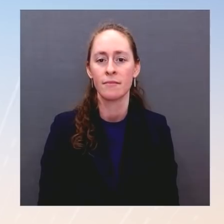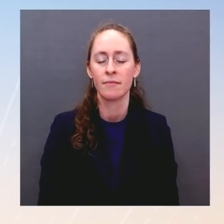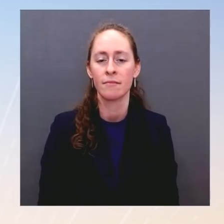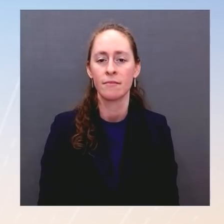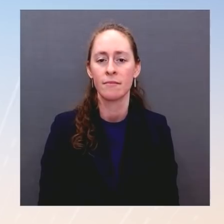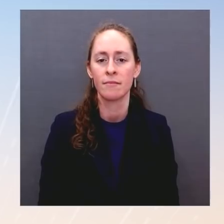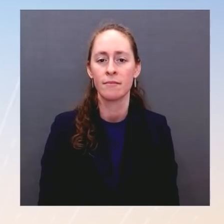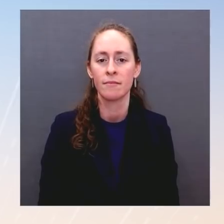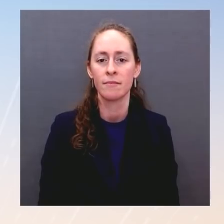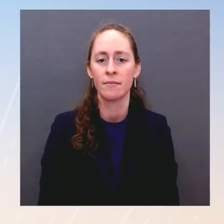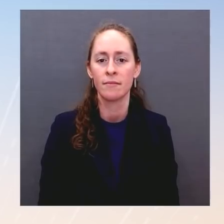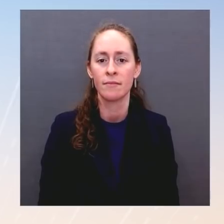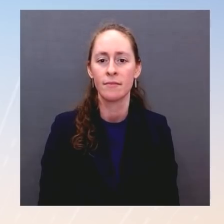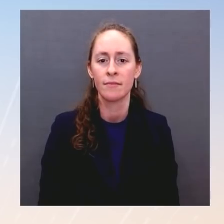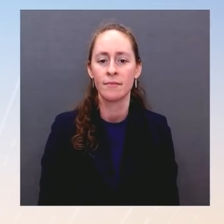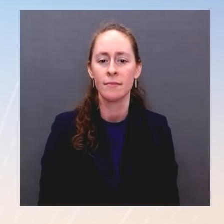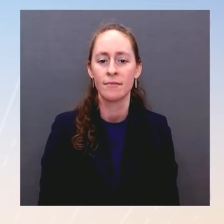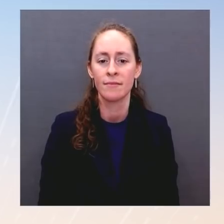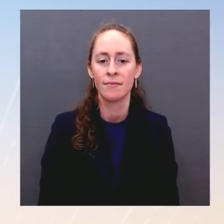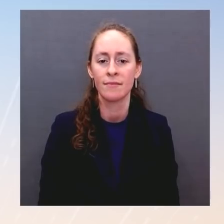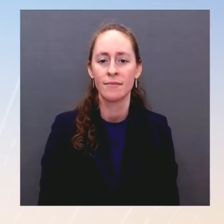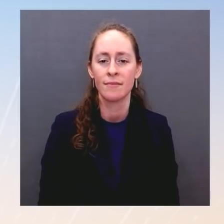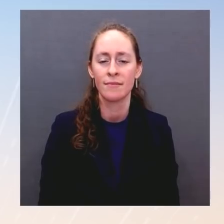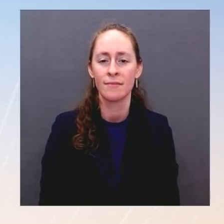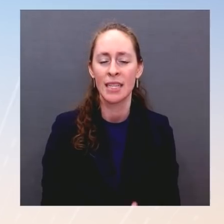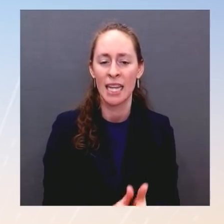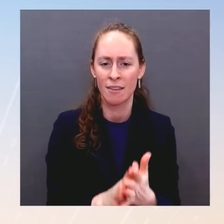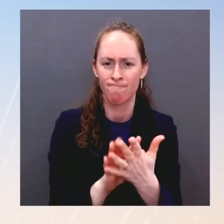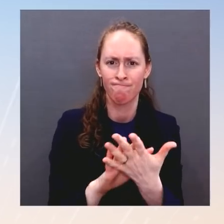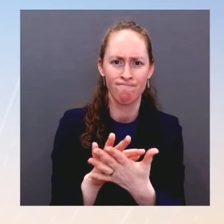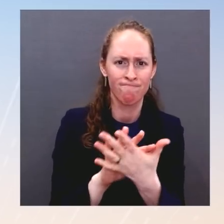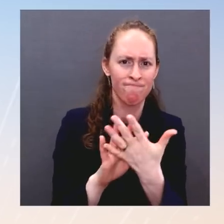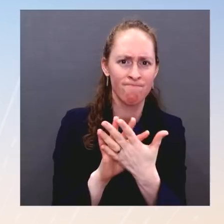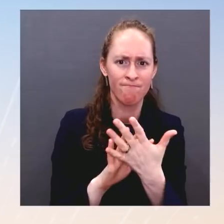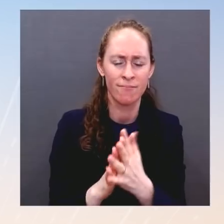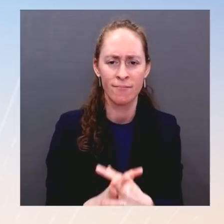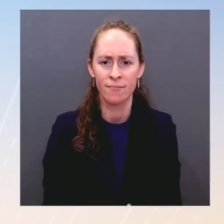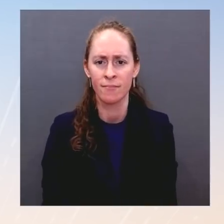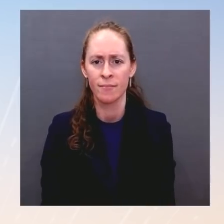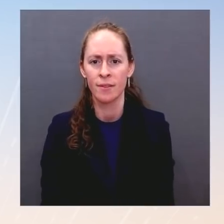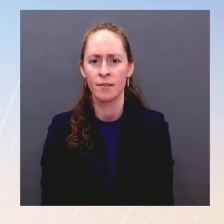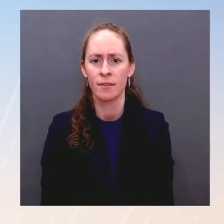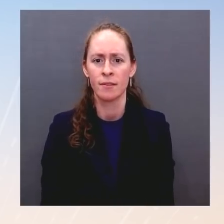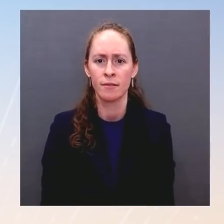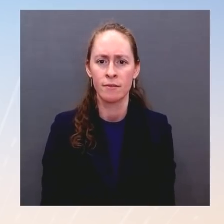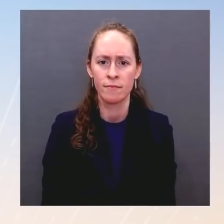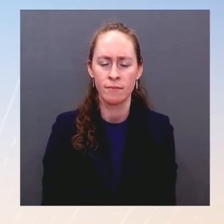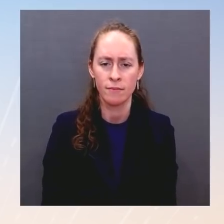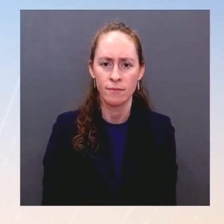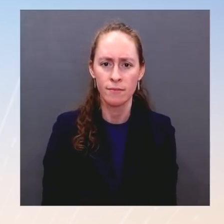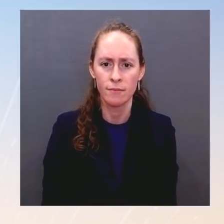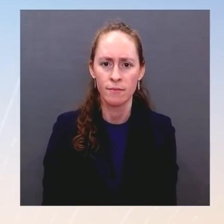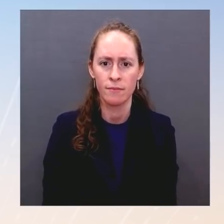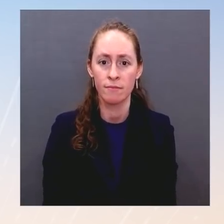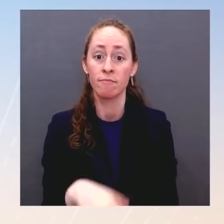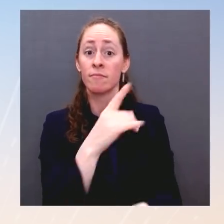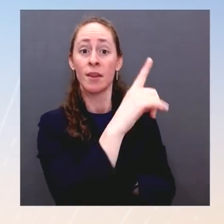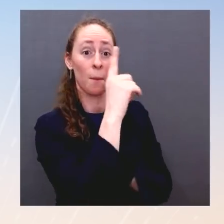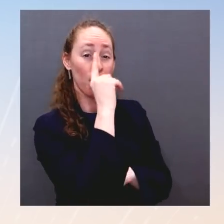met last week with President Putin. And still, President Bolsonaro didn't condemn the invasion. Ms. Psaki: Again, as I said in relation